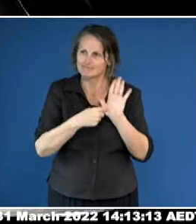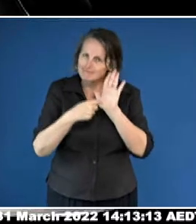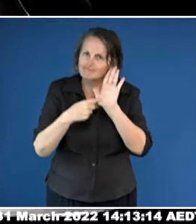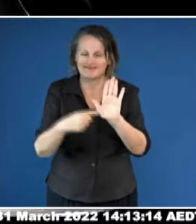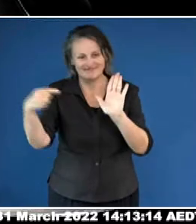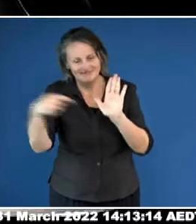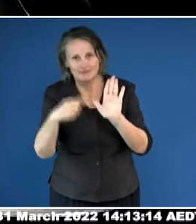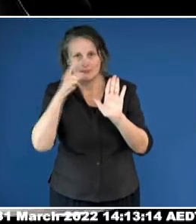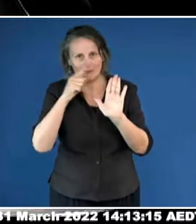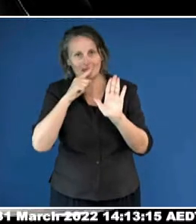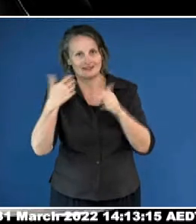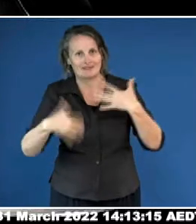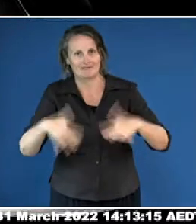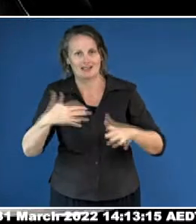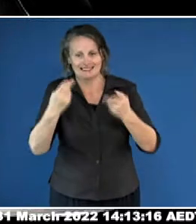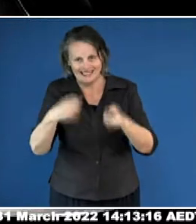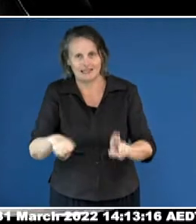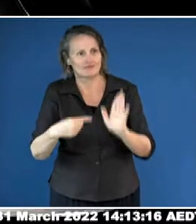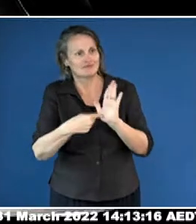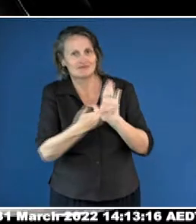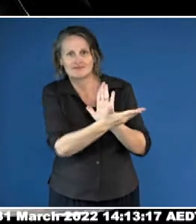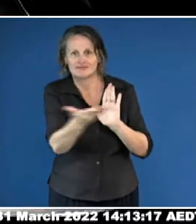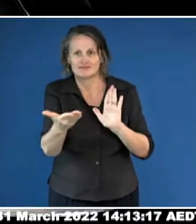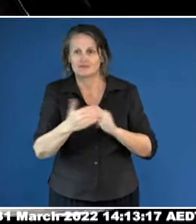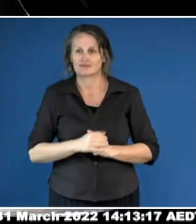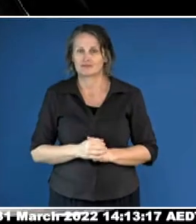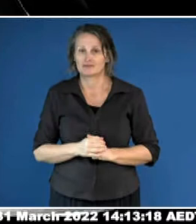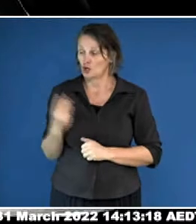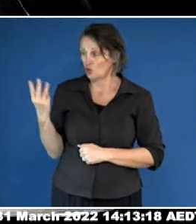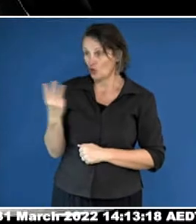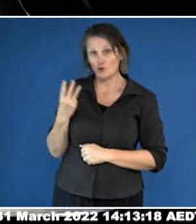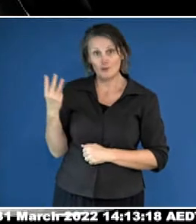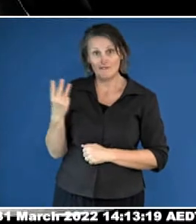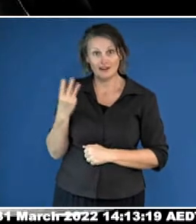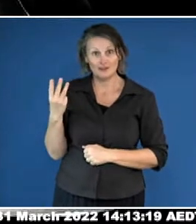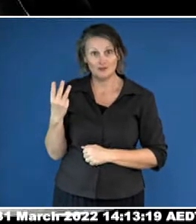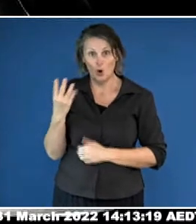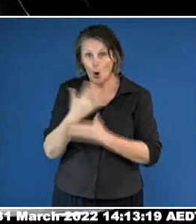Tess, Carolyn and I are not alone as we sit here today at this bench because we carry